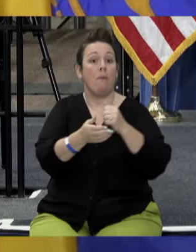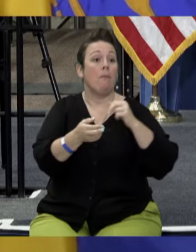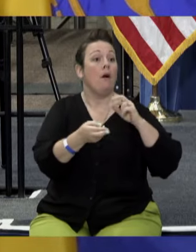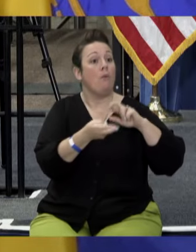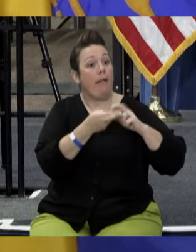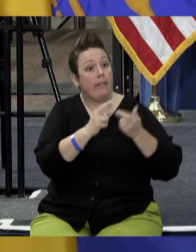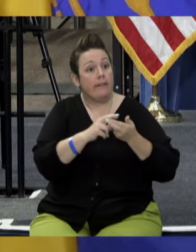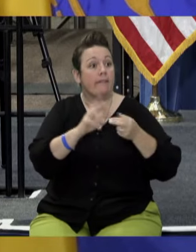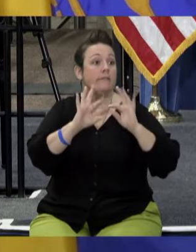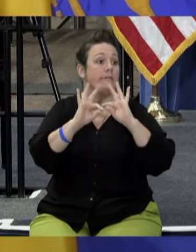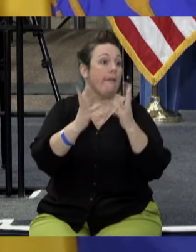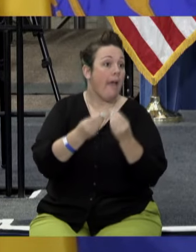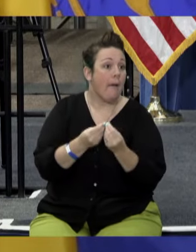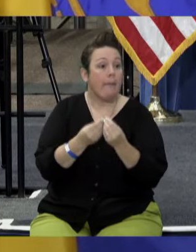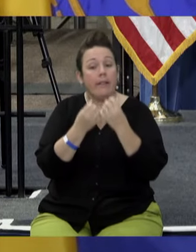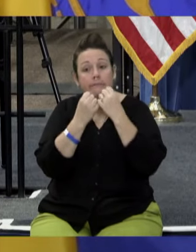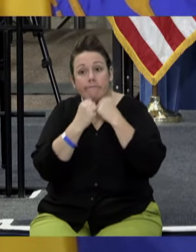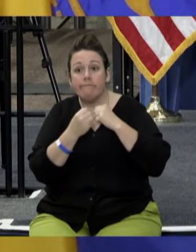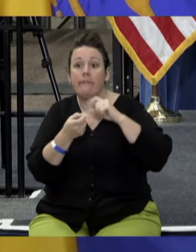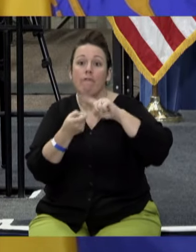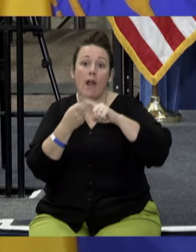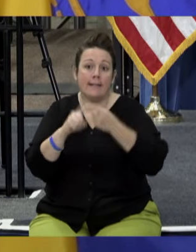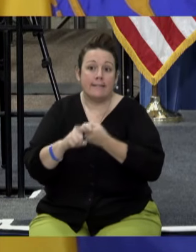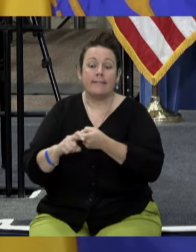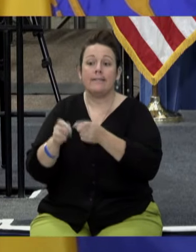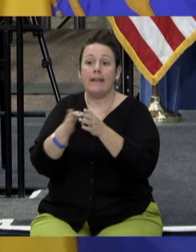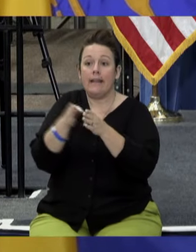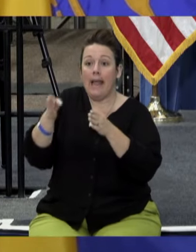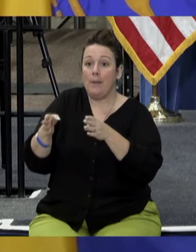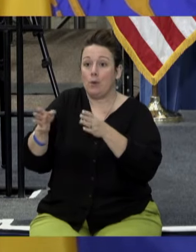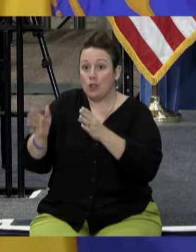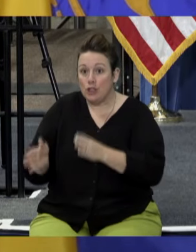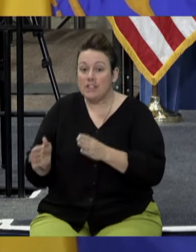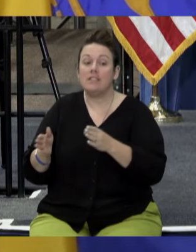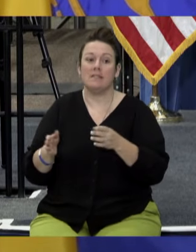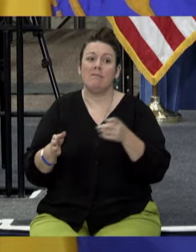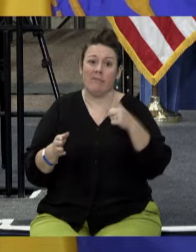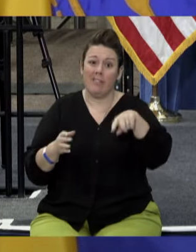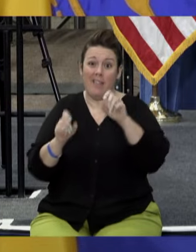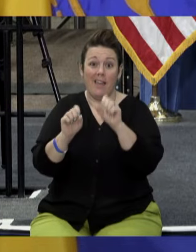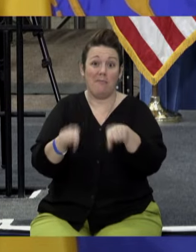friends, neighbors, and they're often the ones that make it possible for people to